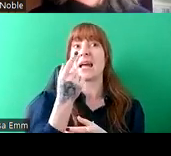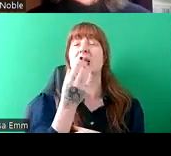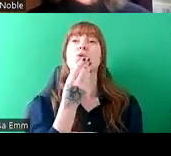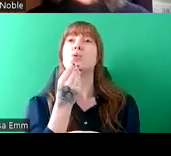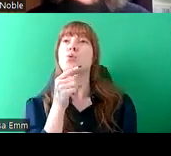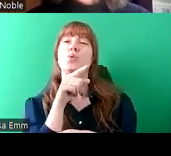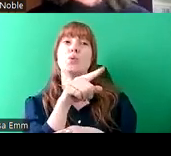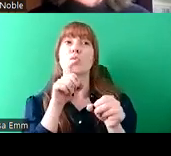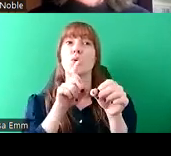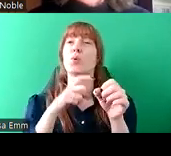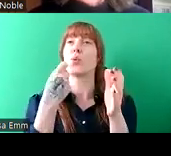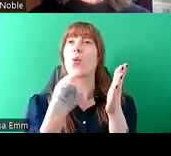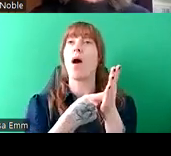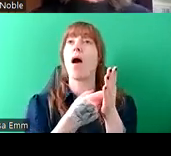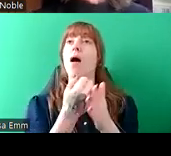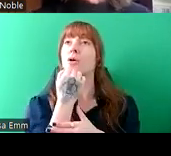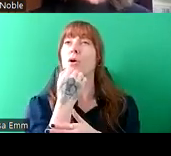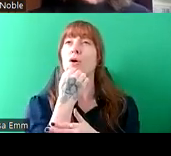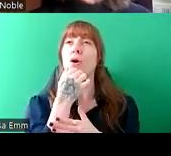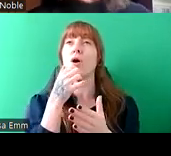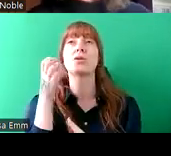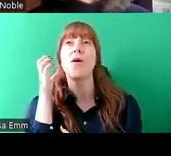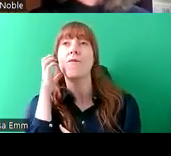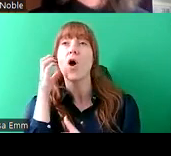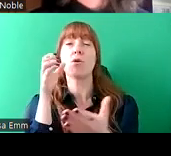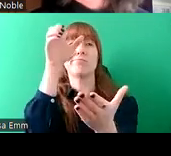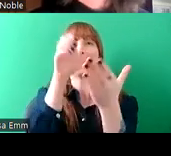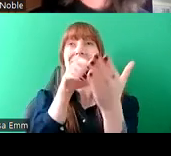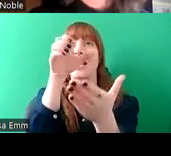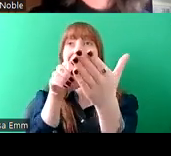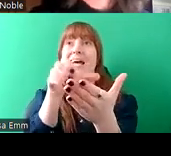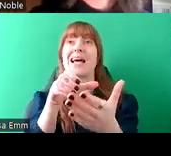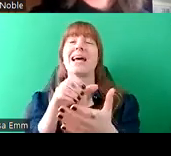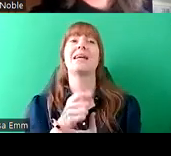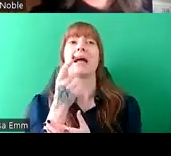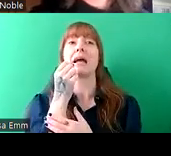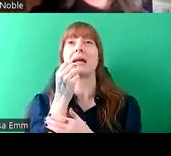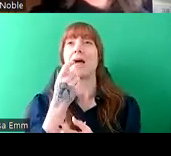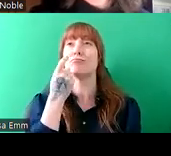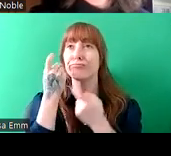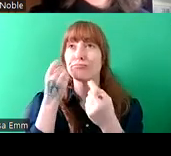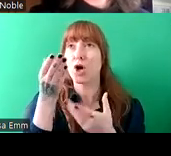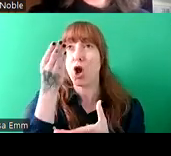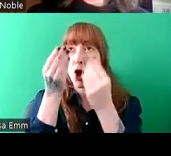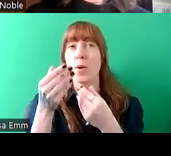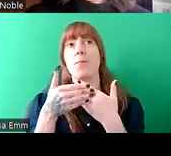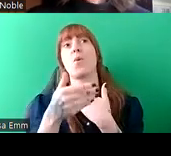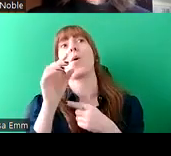able to scan those on your phones, if you want to find out a bit more about the projects just now.